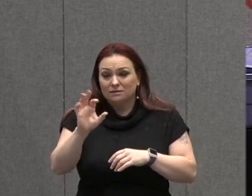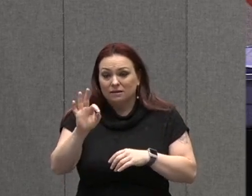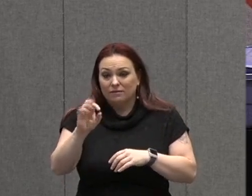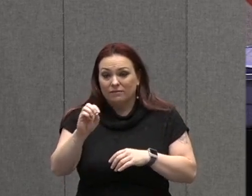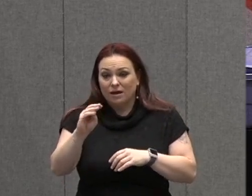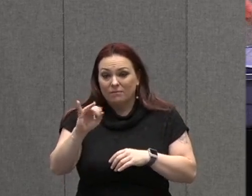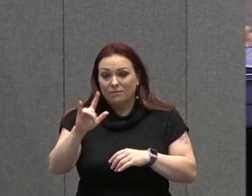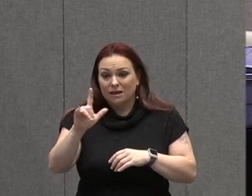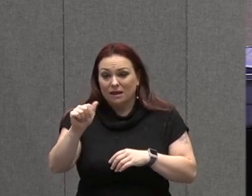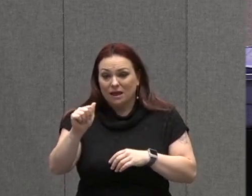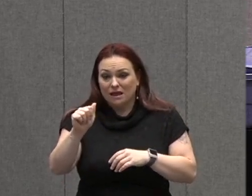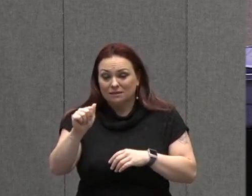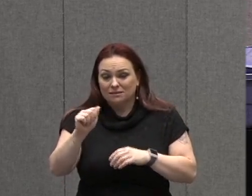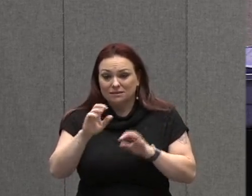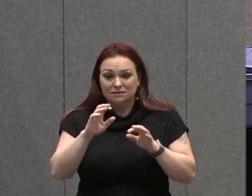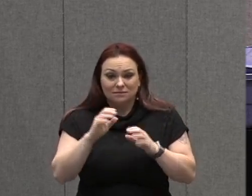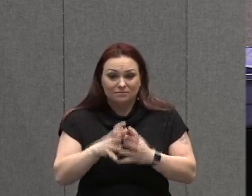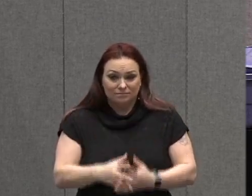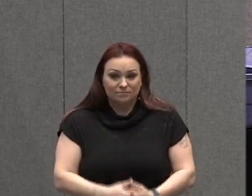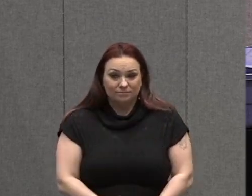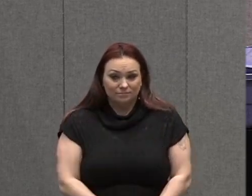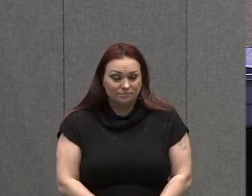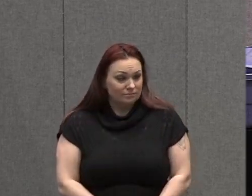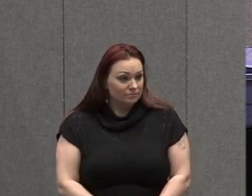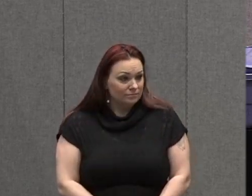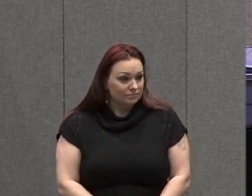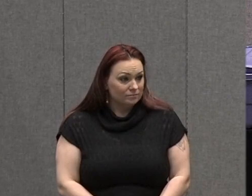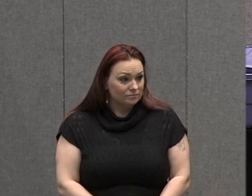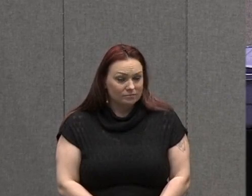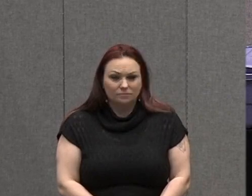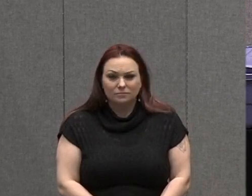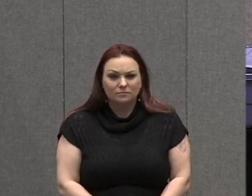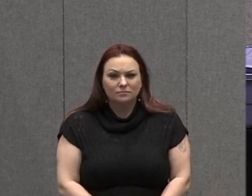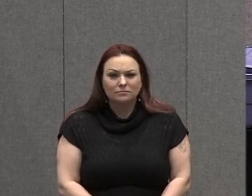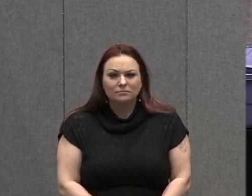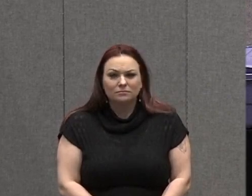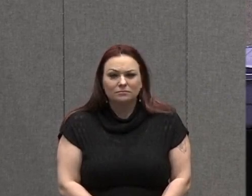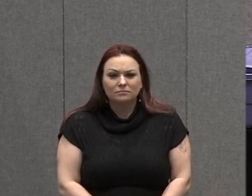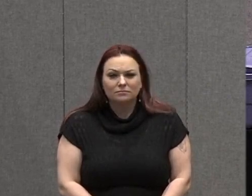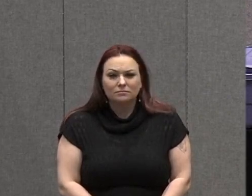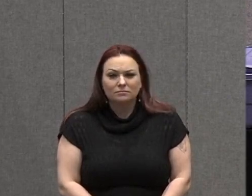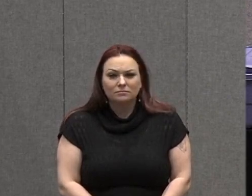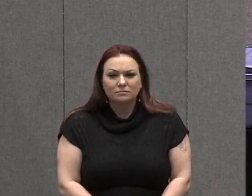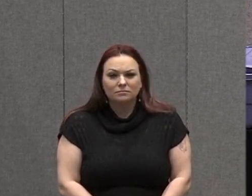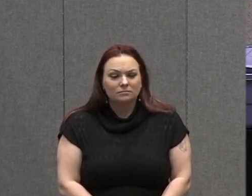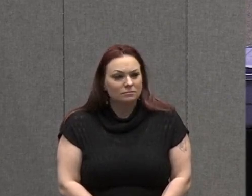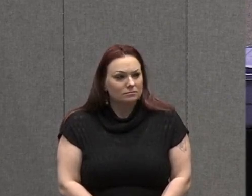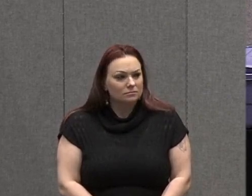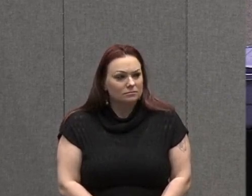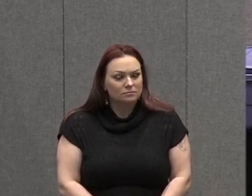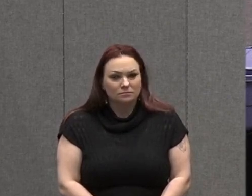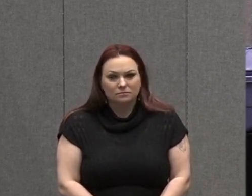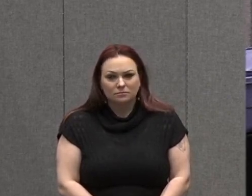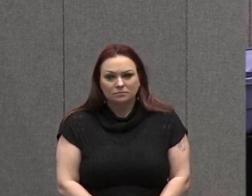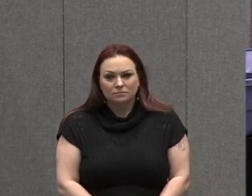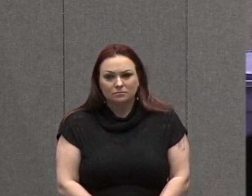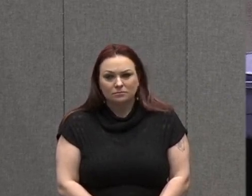Let me move this chair out of the way. Yeah so we have this here, I don't know if you can close in on something? Can you zoom in here?